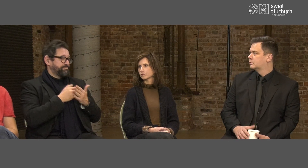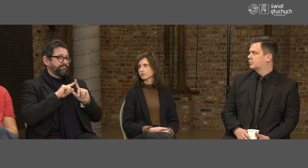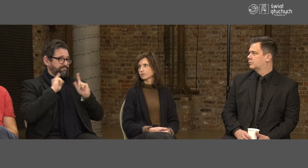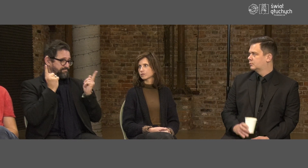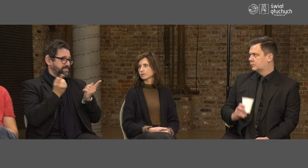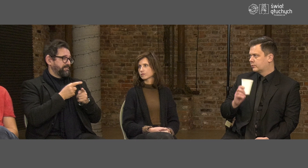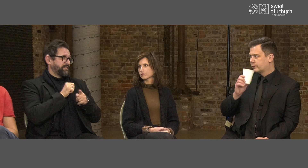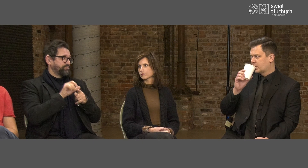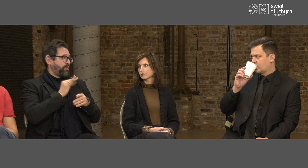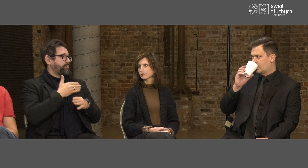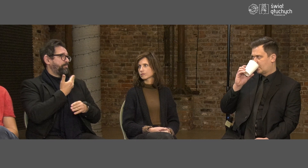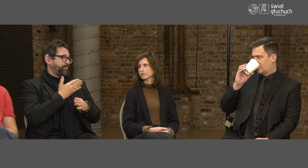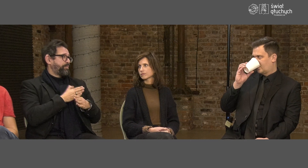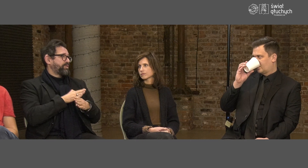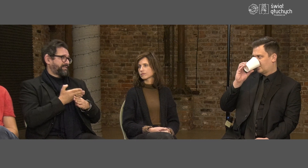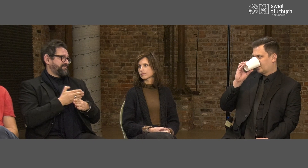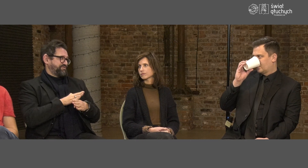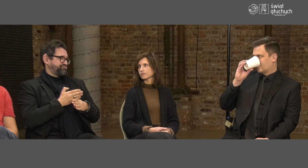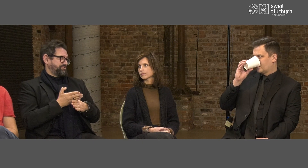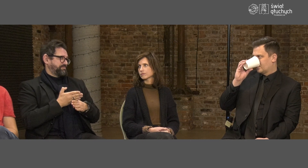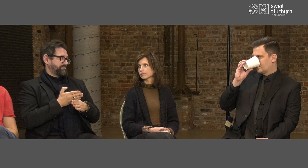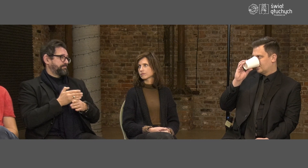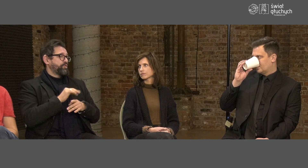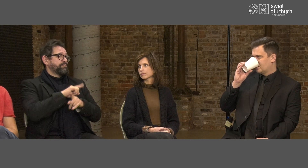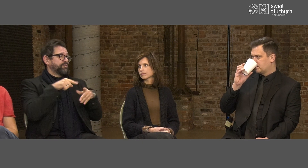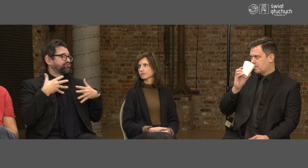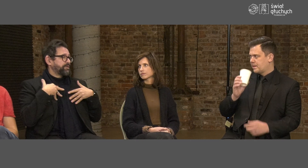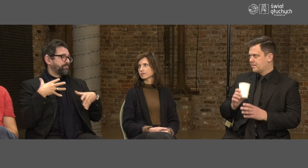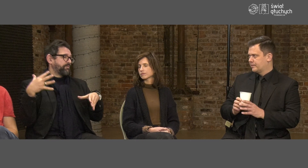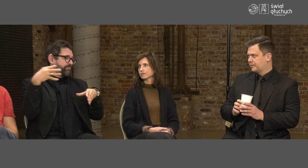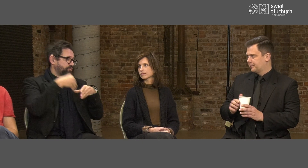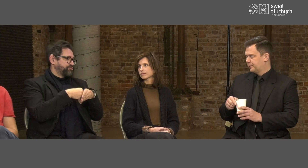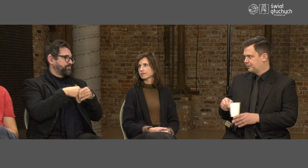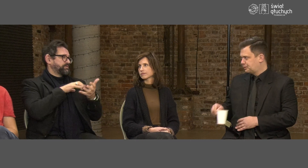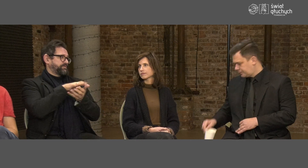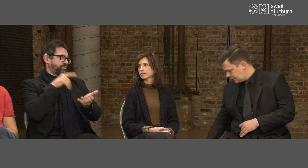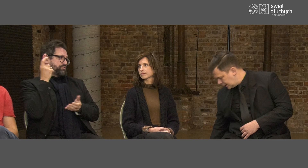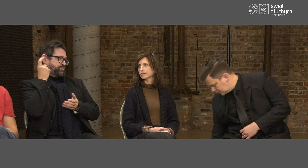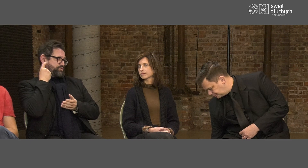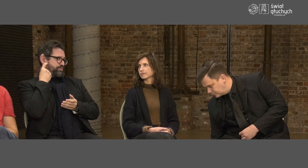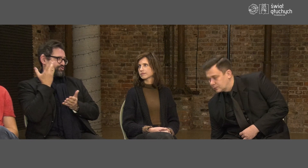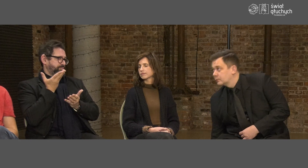that we are somewhere in between. We live in a hearing world.